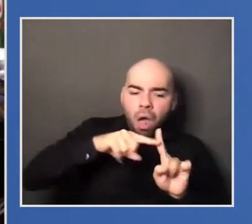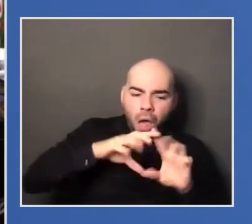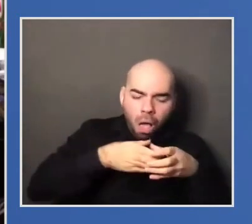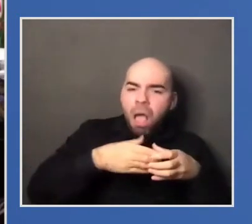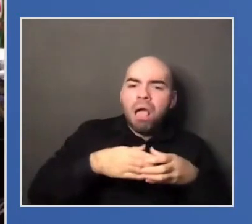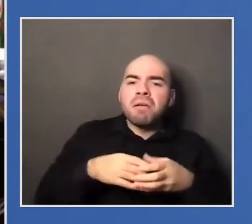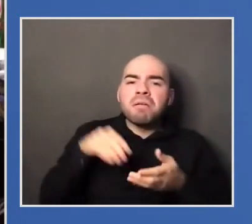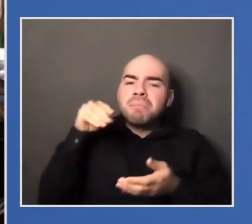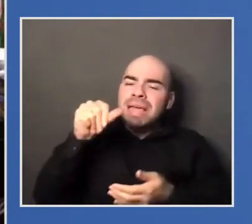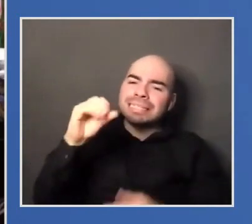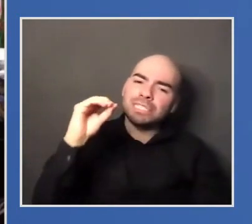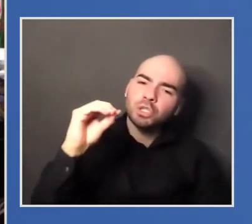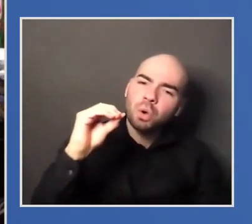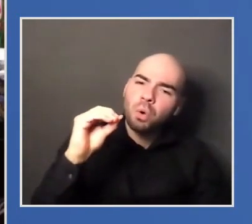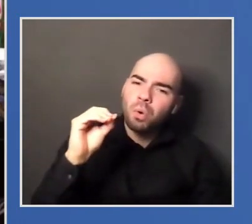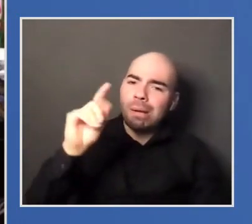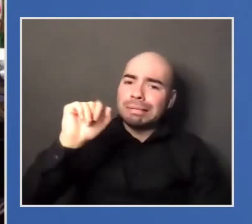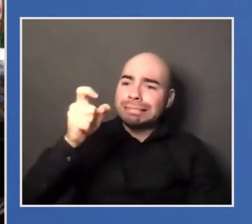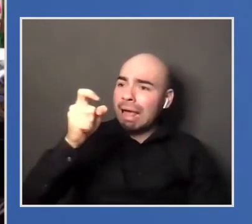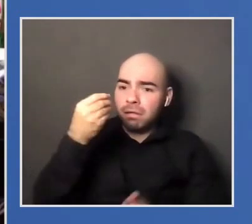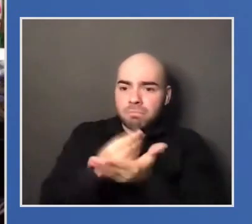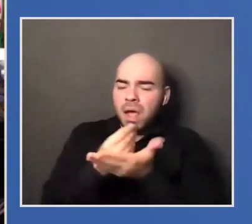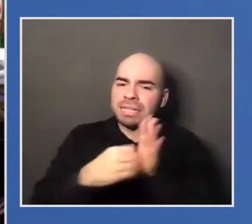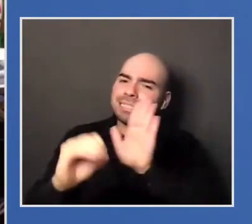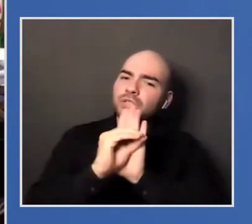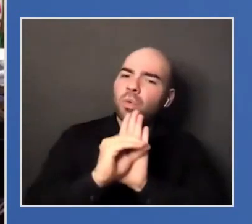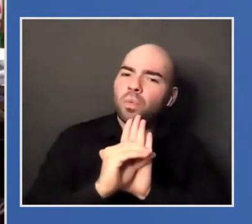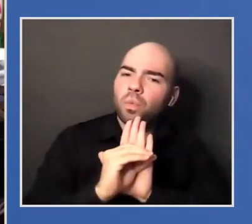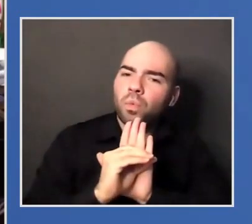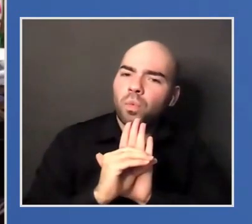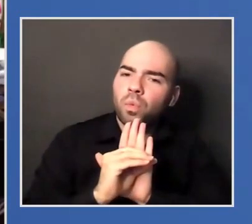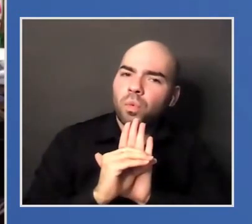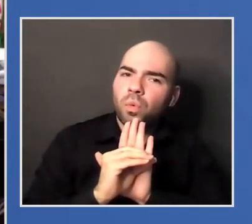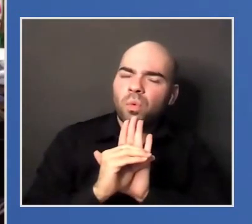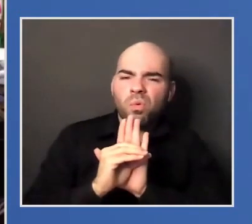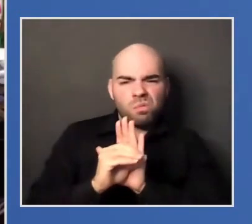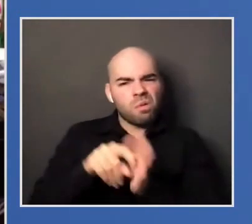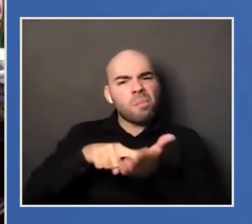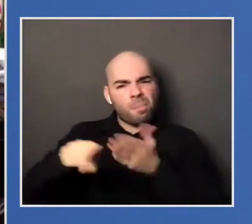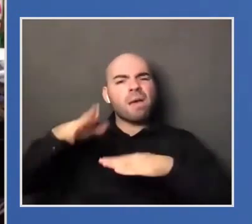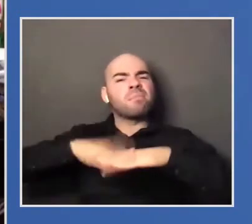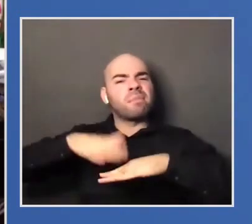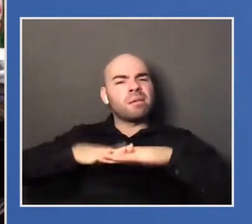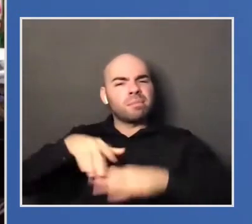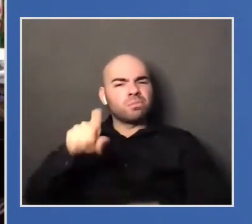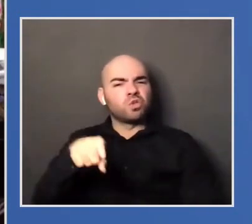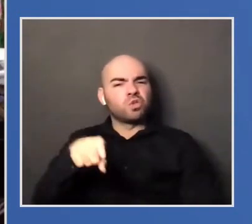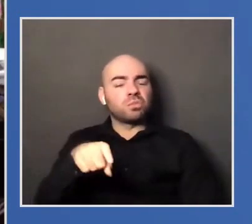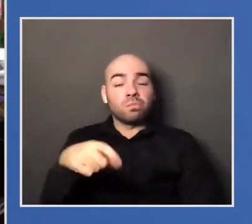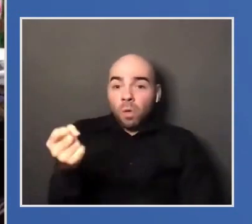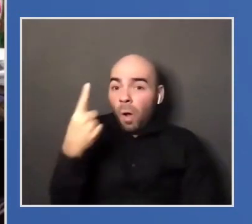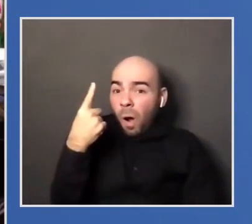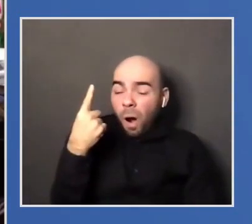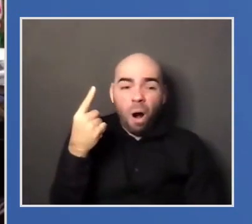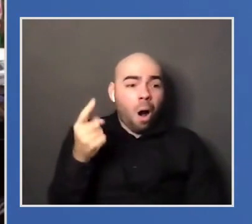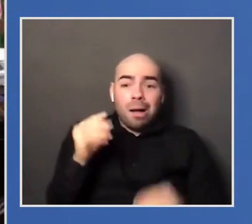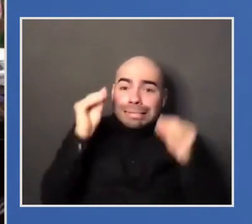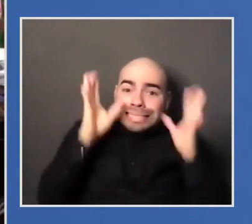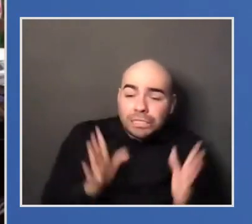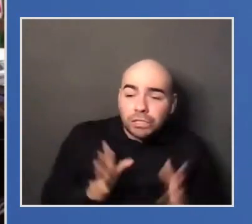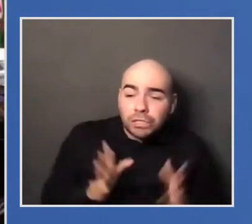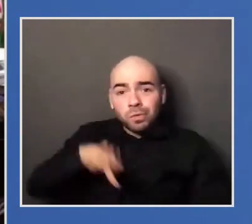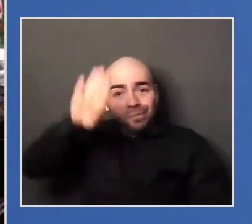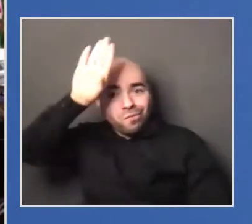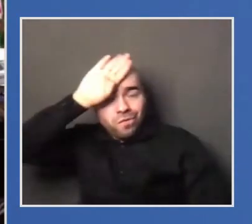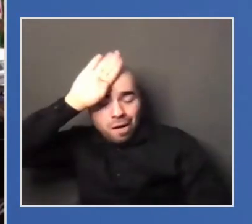HIM.